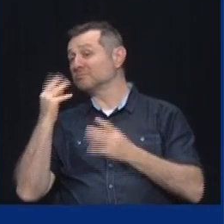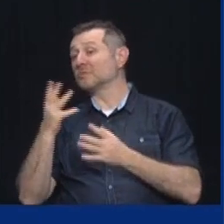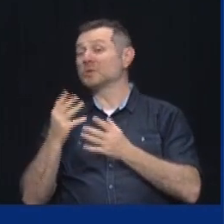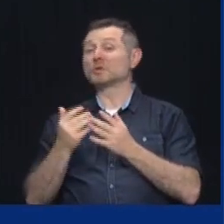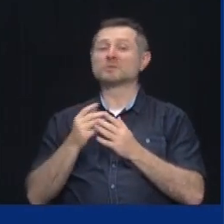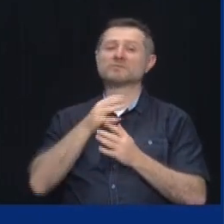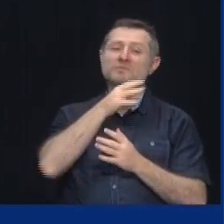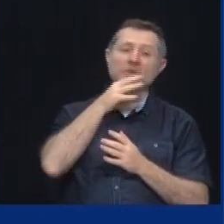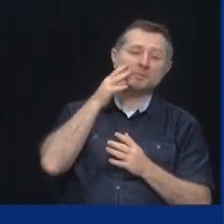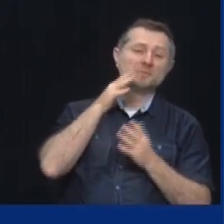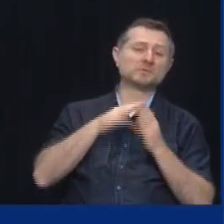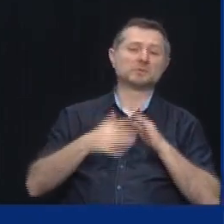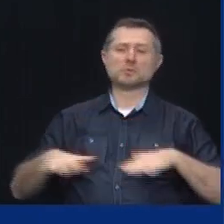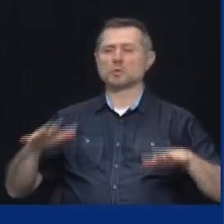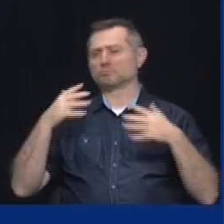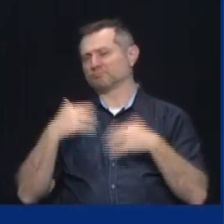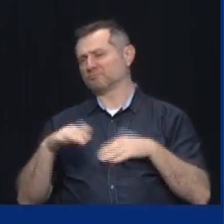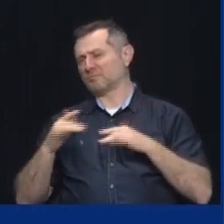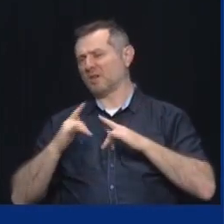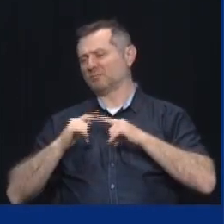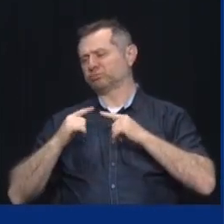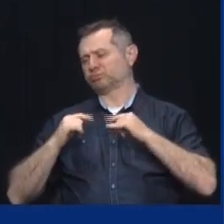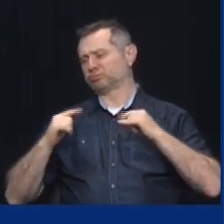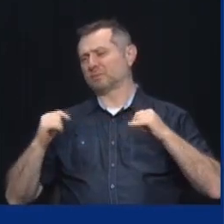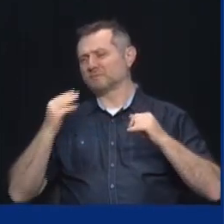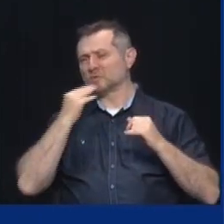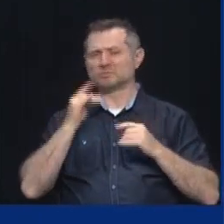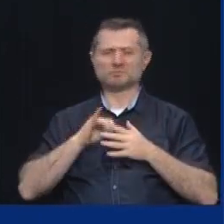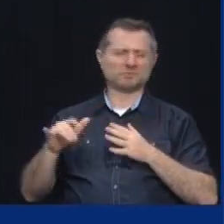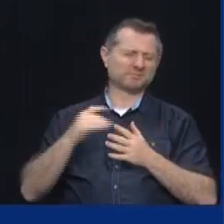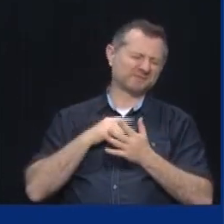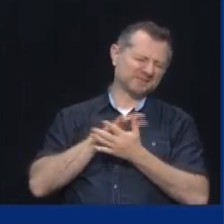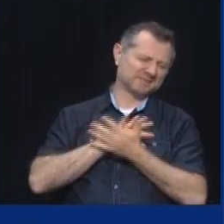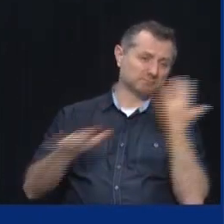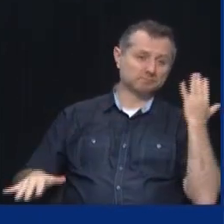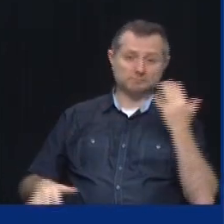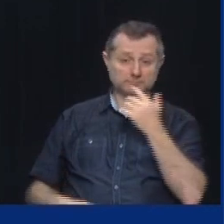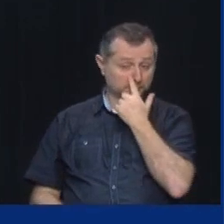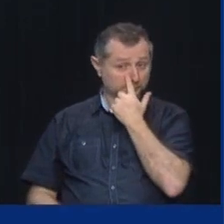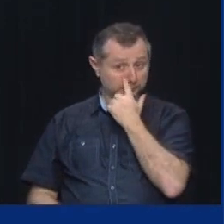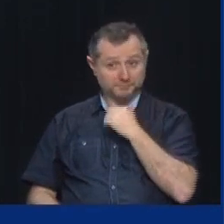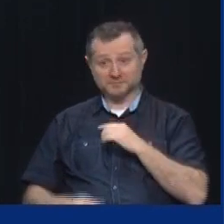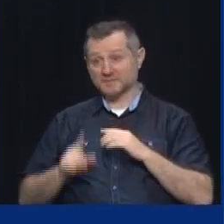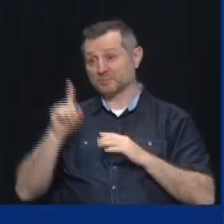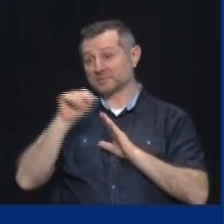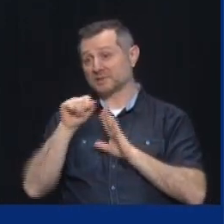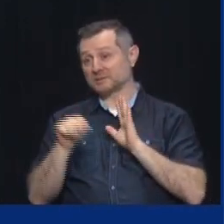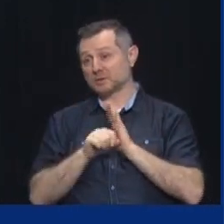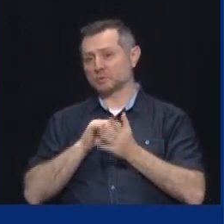WE HAVE THE MOST ADVANCED URBAN AREAS ON THE GLOBE. WE HAVE THE MOST BEAUTIFUL RURAL